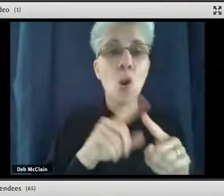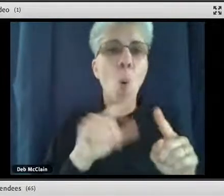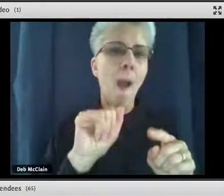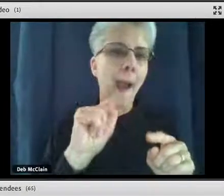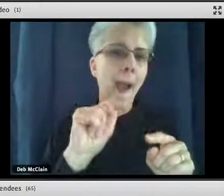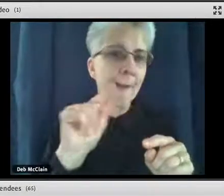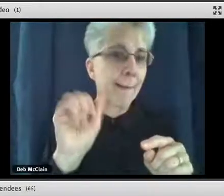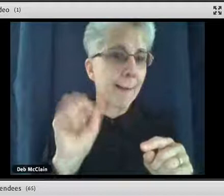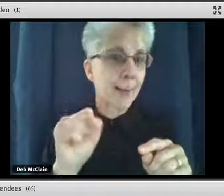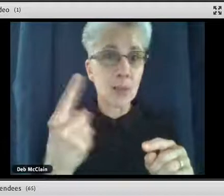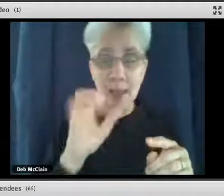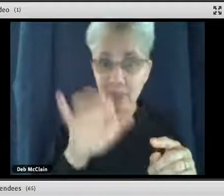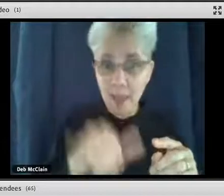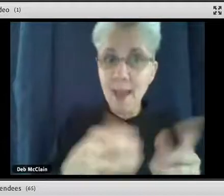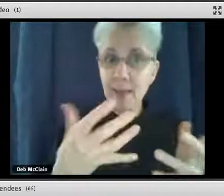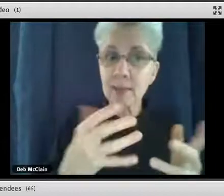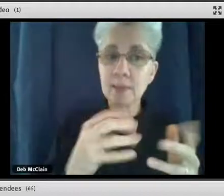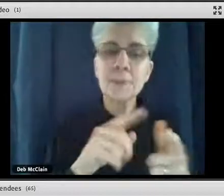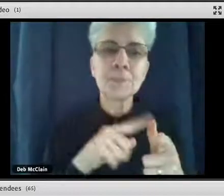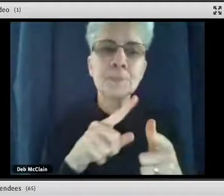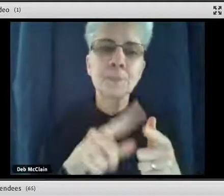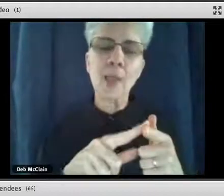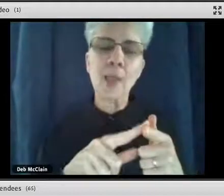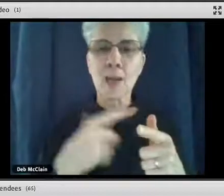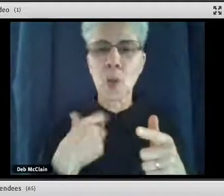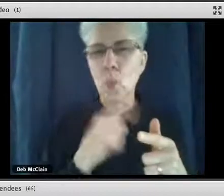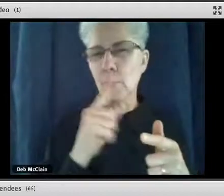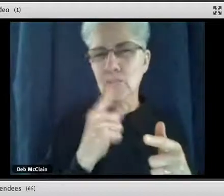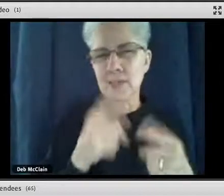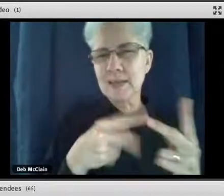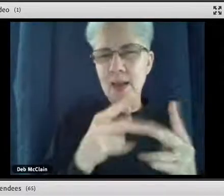or it's, like, an atlas or anything like that,